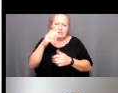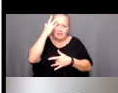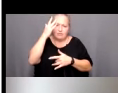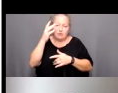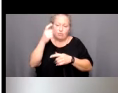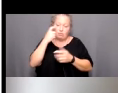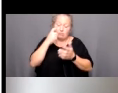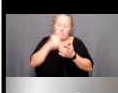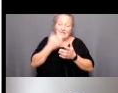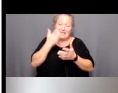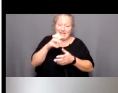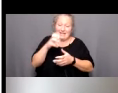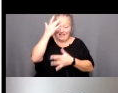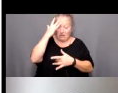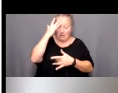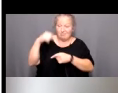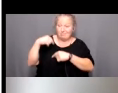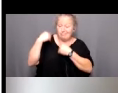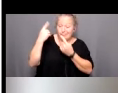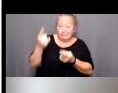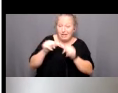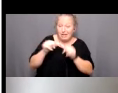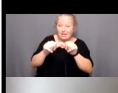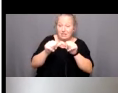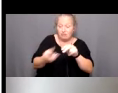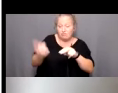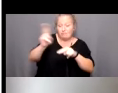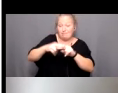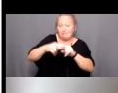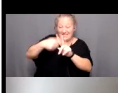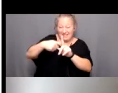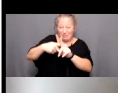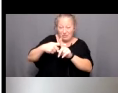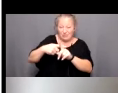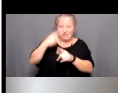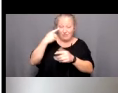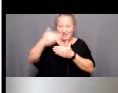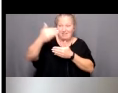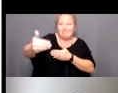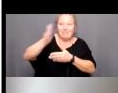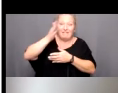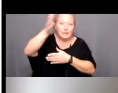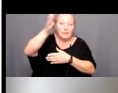trends we're seeing in heat related illness over time and continues rising temperatures that we expect in the coming years, we're